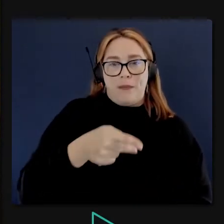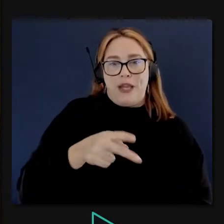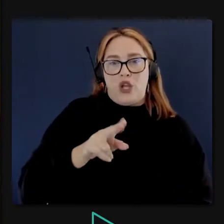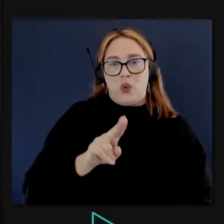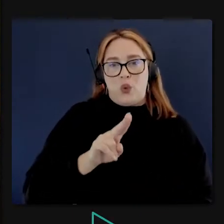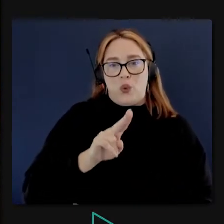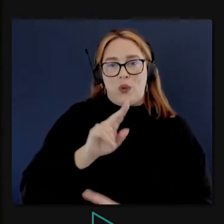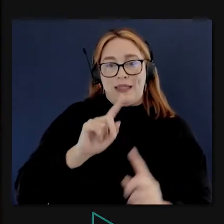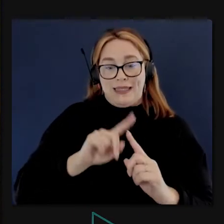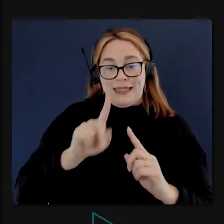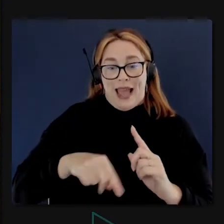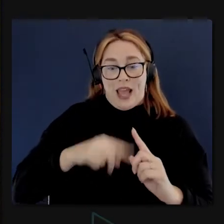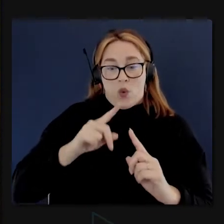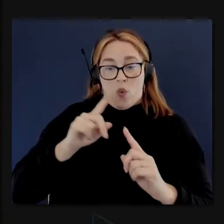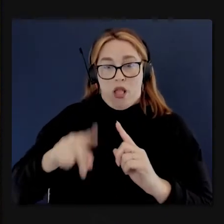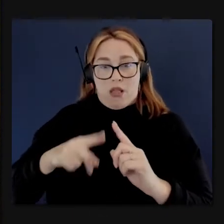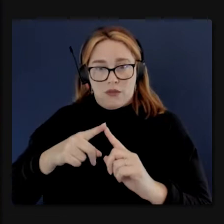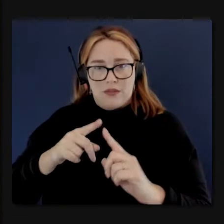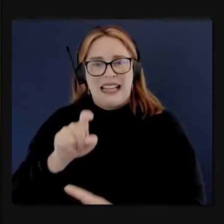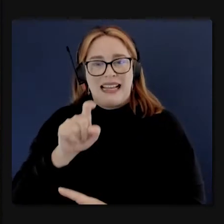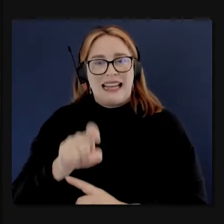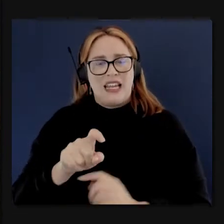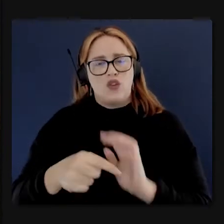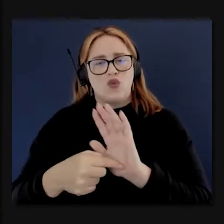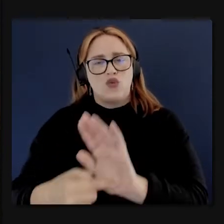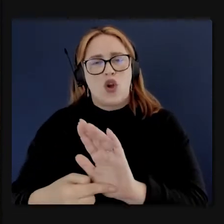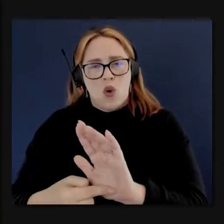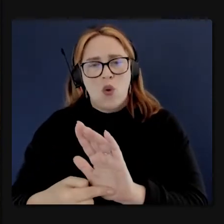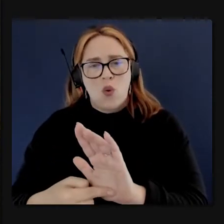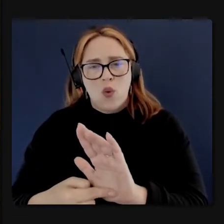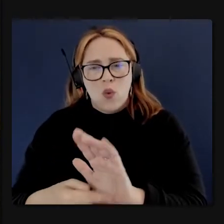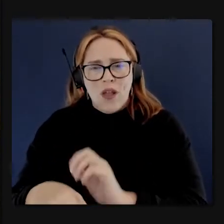that needs you to take you over the "feel OK" barrier in VR.